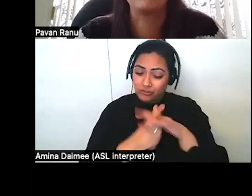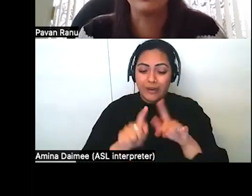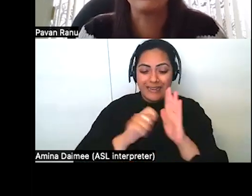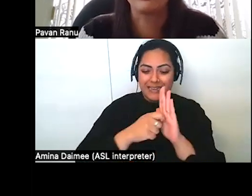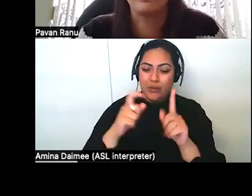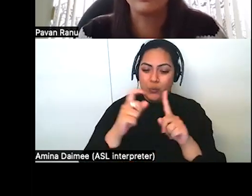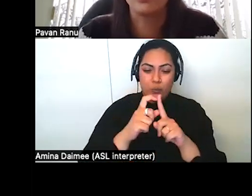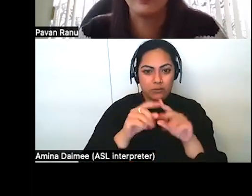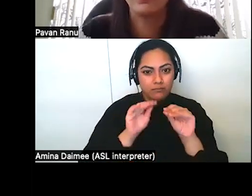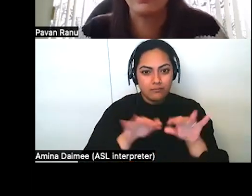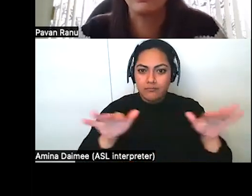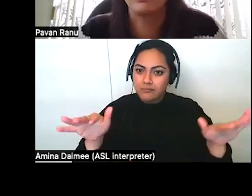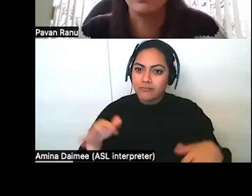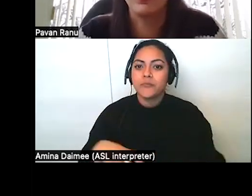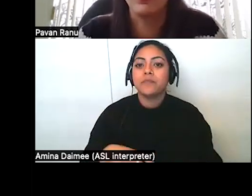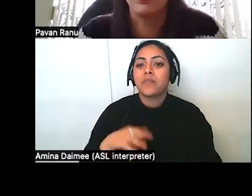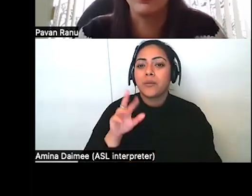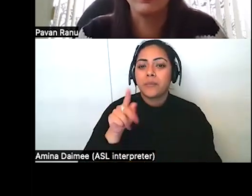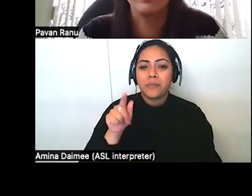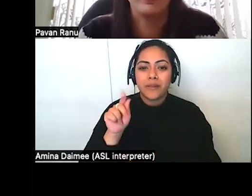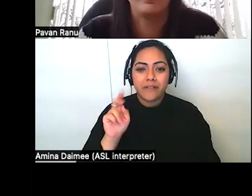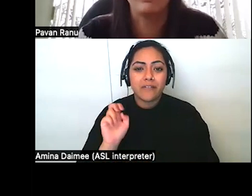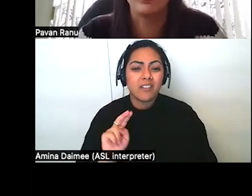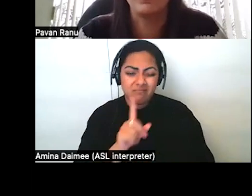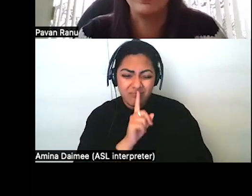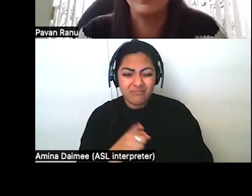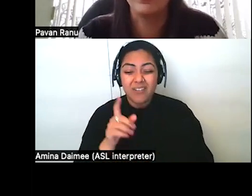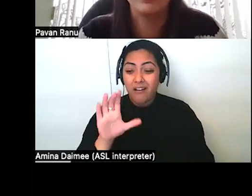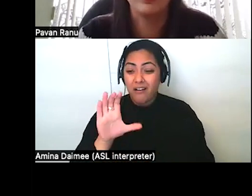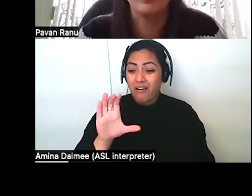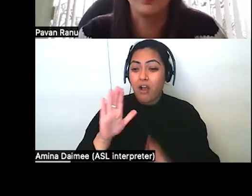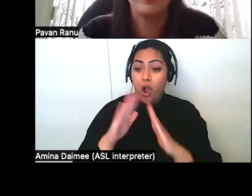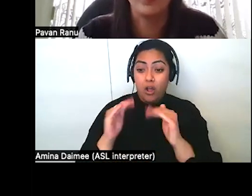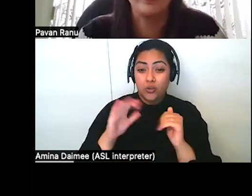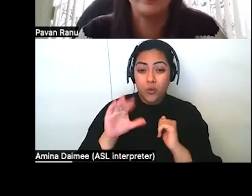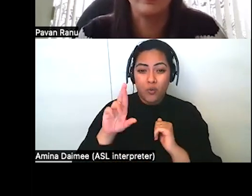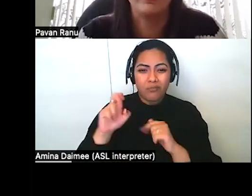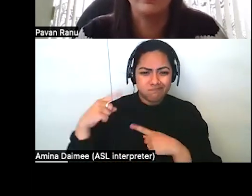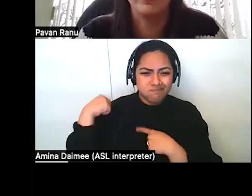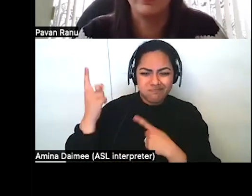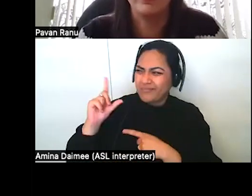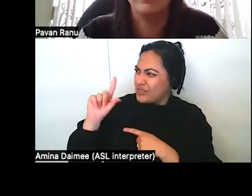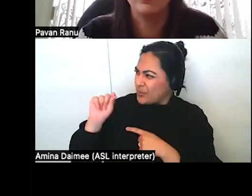Okay. Pavan: Cottagecore has been around for a lot longer. I think it first made its introduction in 2020, and then it kind of